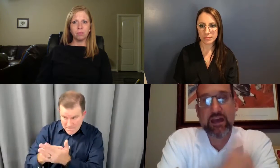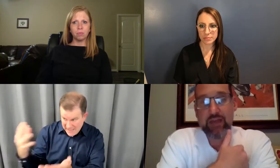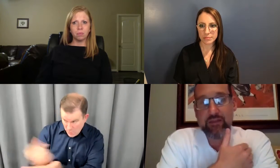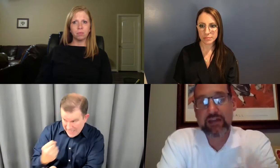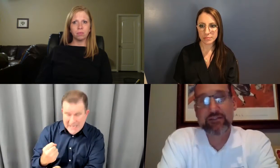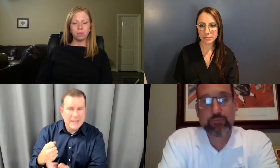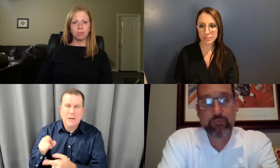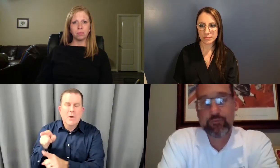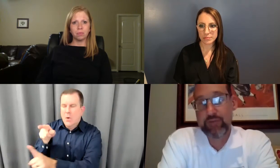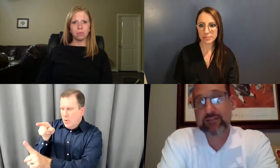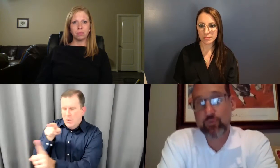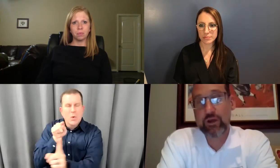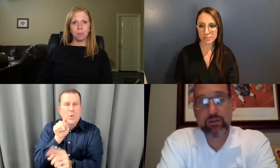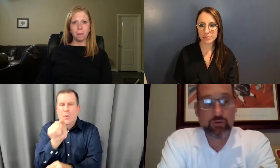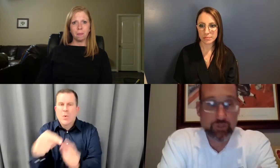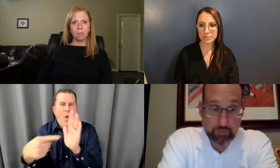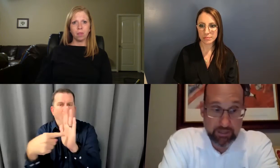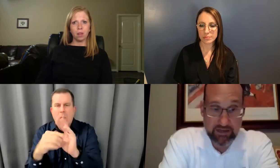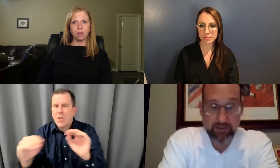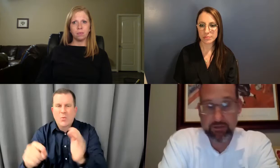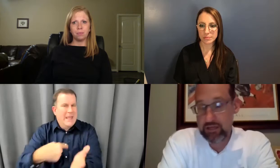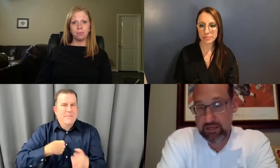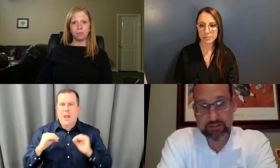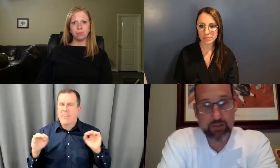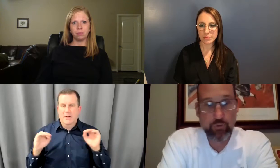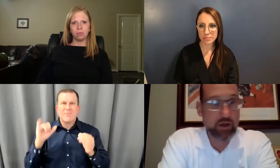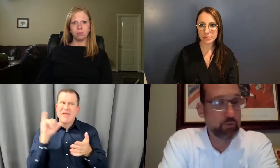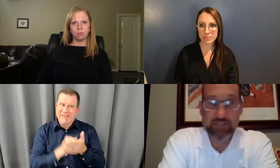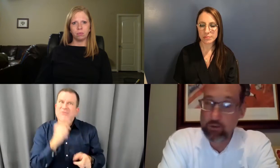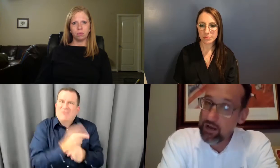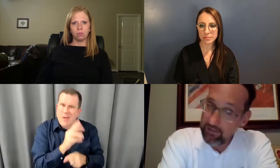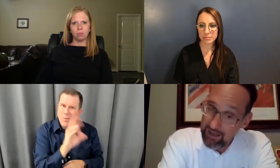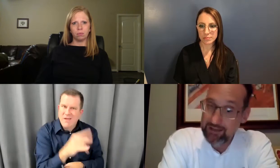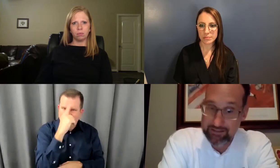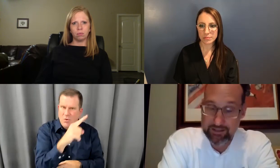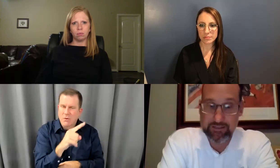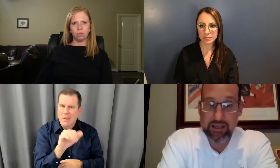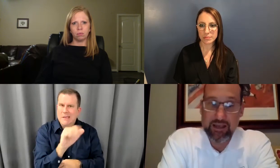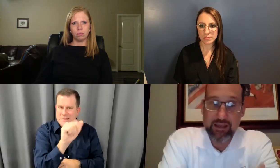And that's the way that you should be handling your case, and what I always tell my clients is,